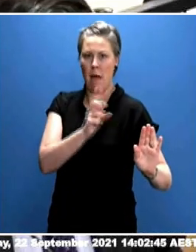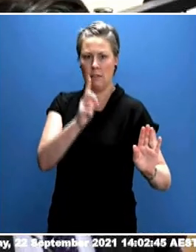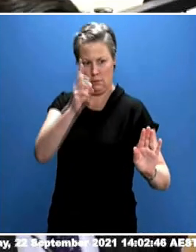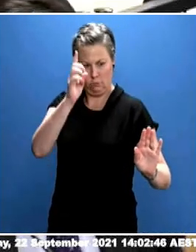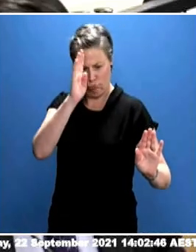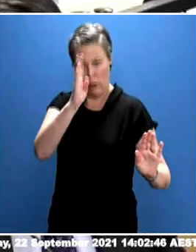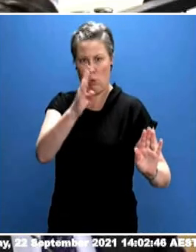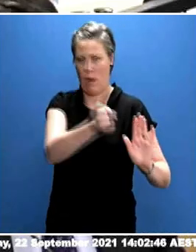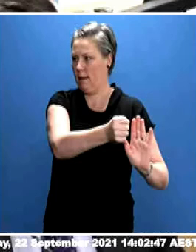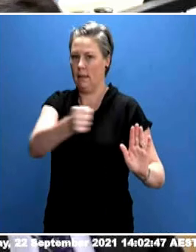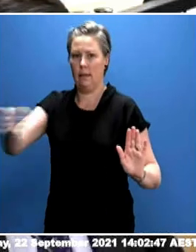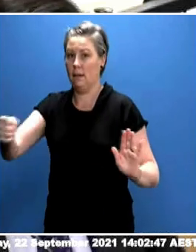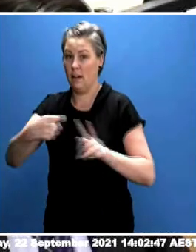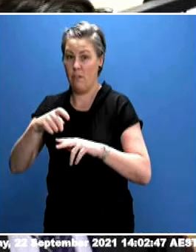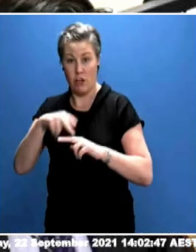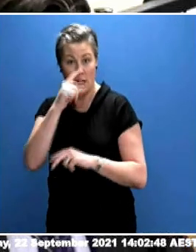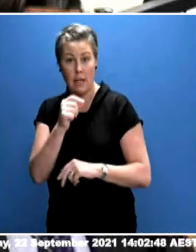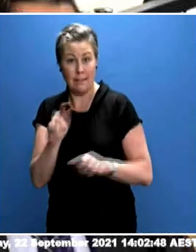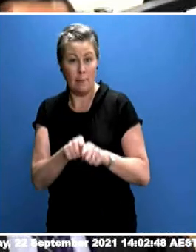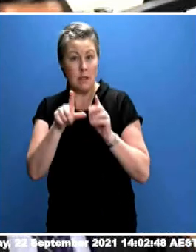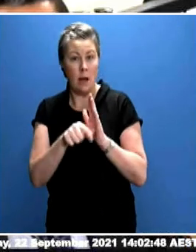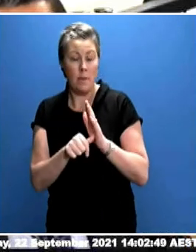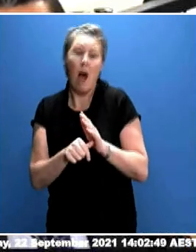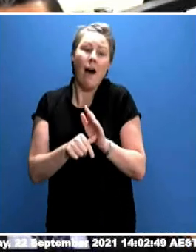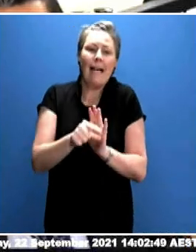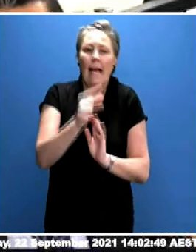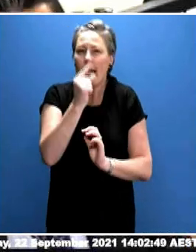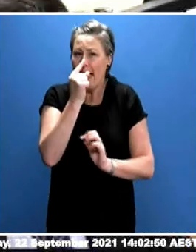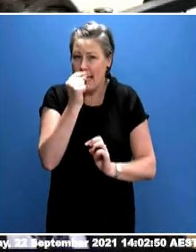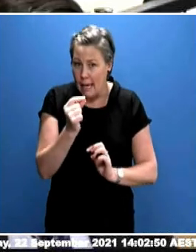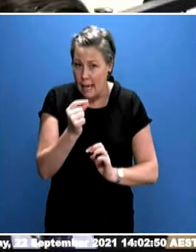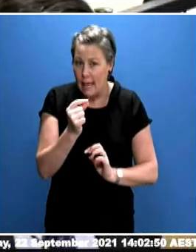place the child in the Kath French Centre? It can occur. It's not that common.